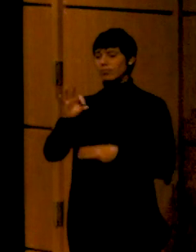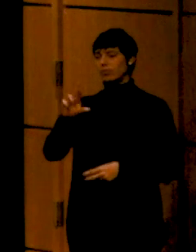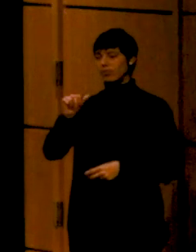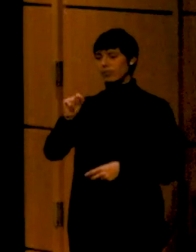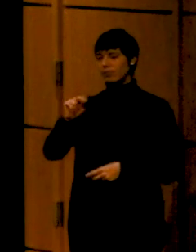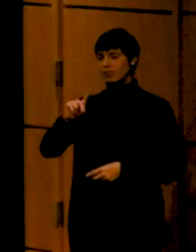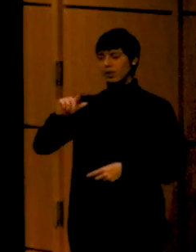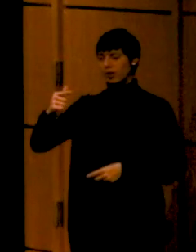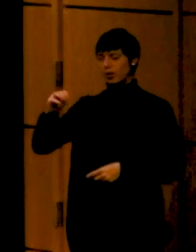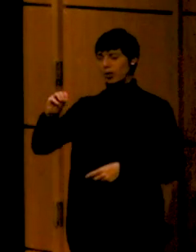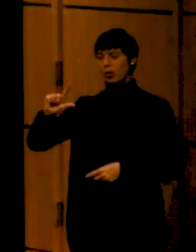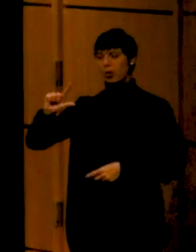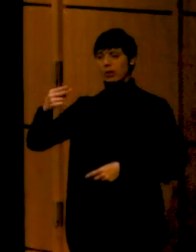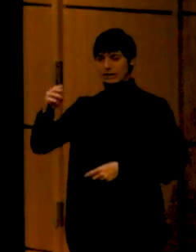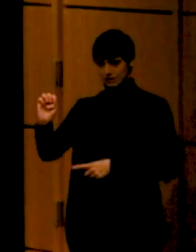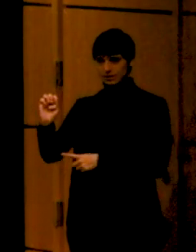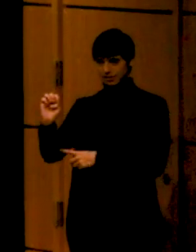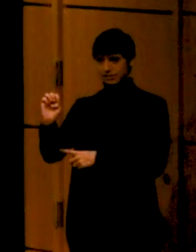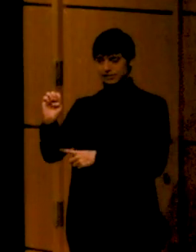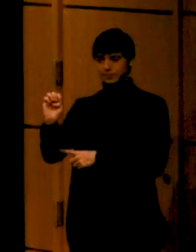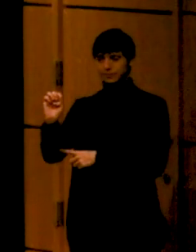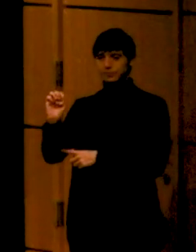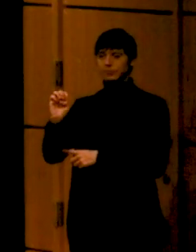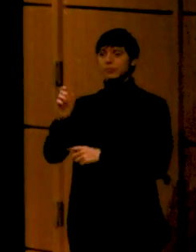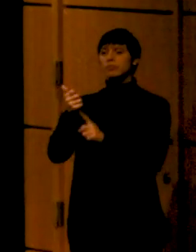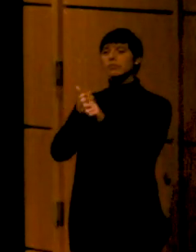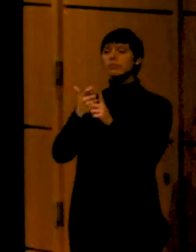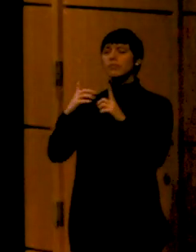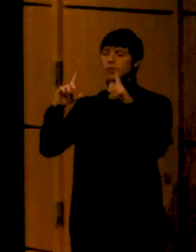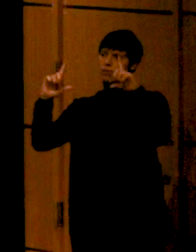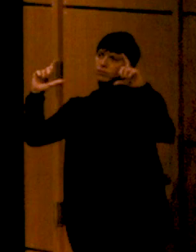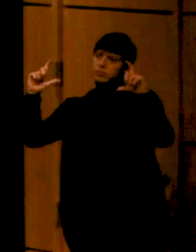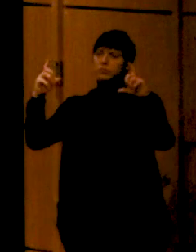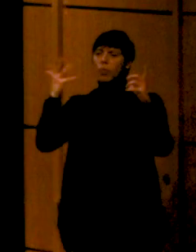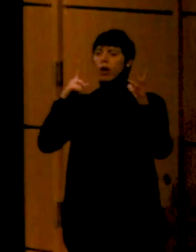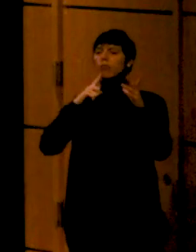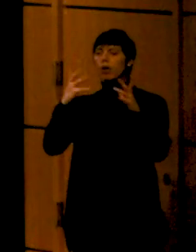And both he and Alan created photographic essays about Mount St. Helens over the next